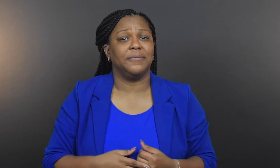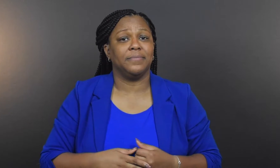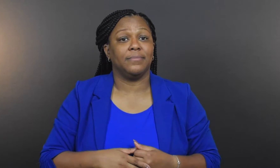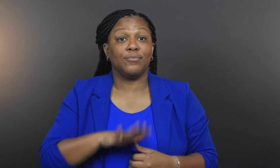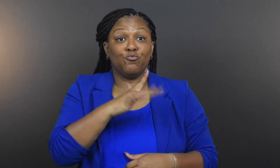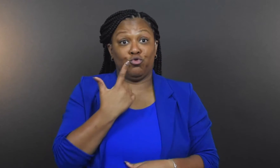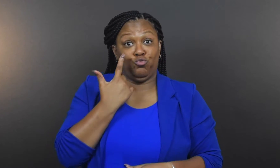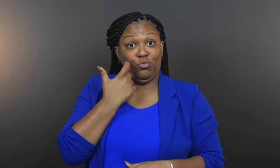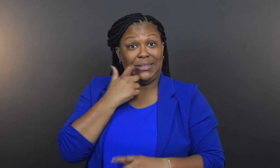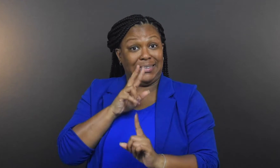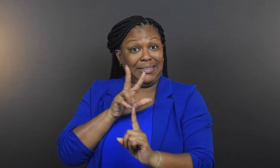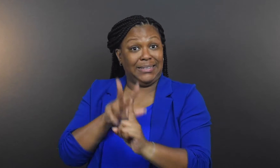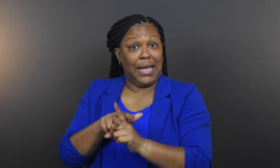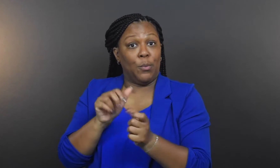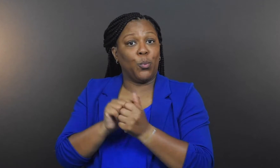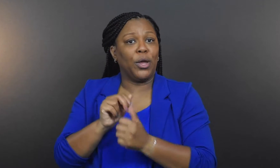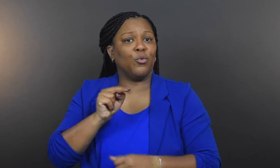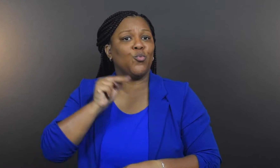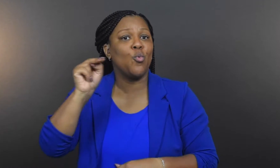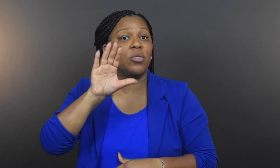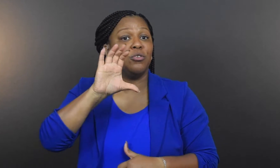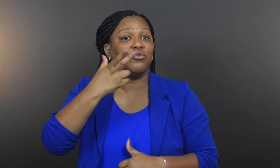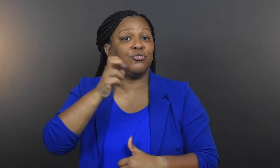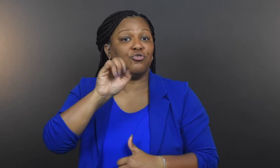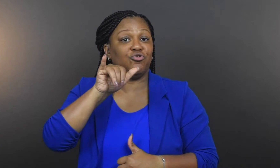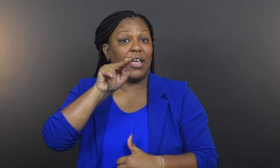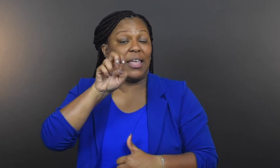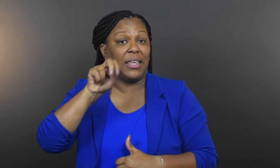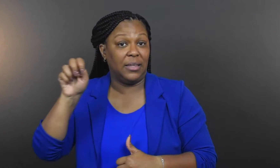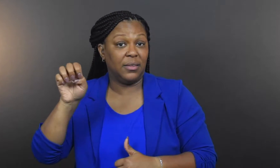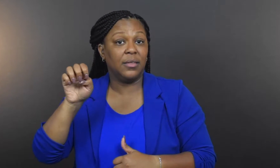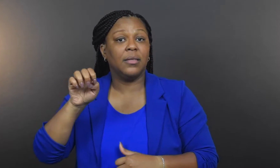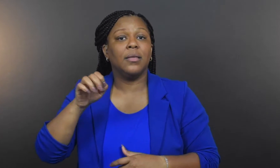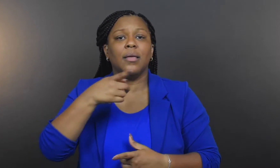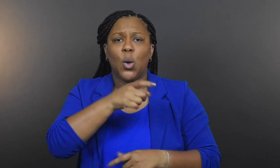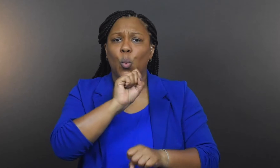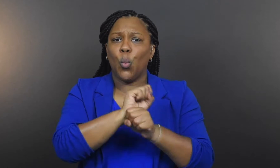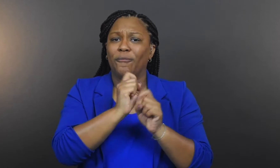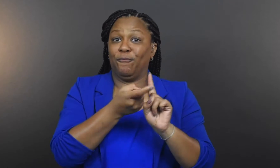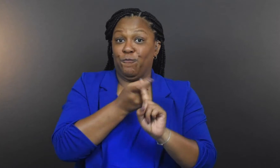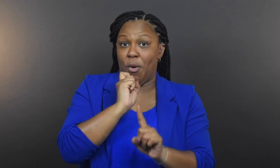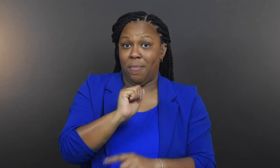In her recent assignment with the Northern Cheyenne, she worked from Atlanta as a link